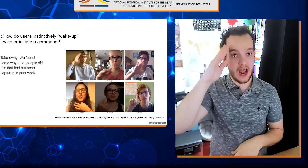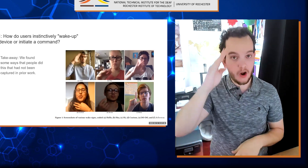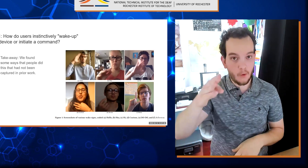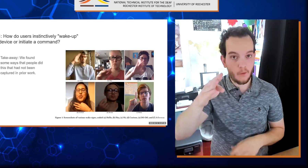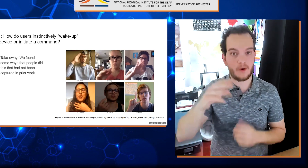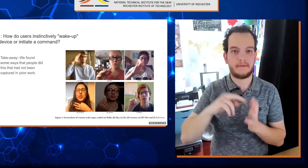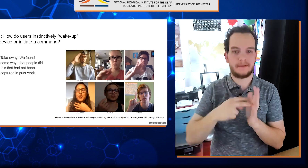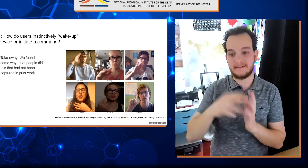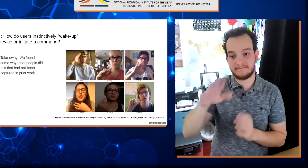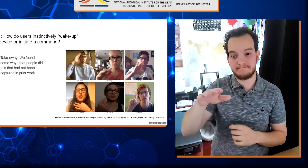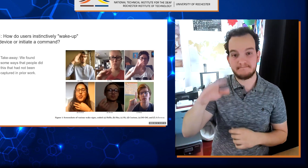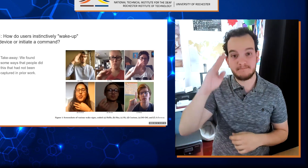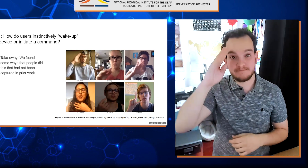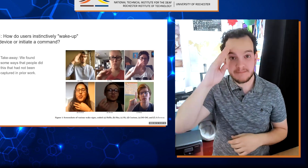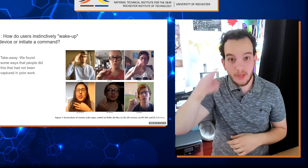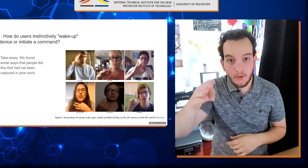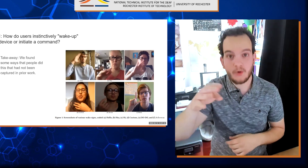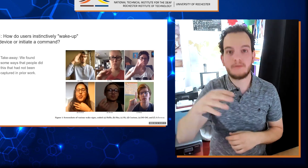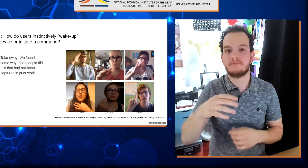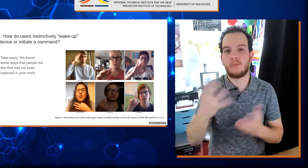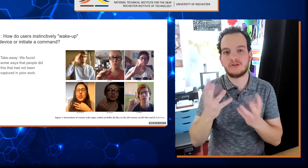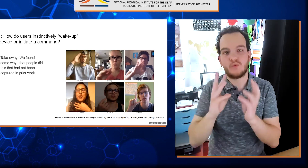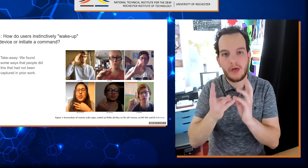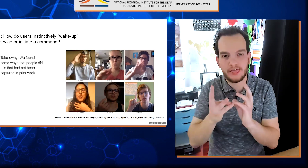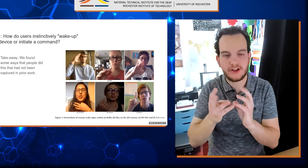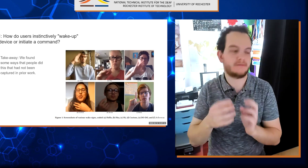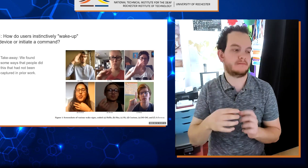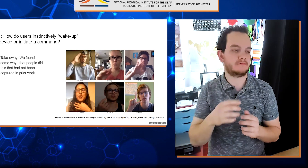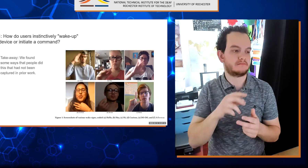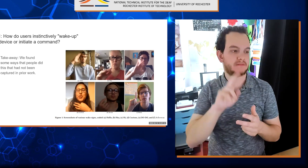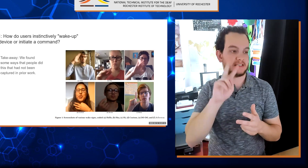One person said, "Hello." Like, "Hello. What's the weather?"